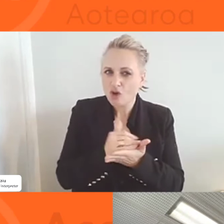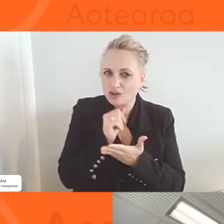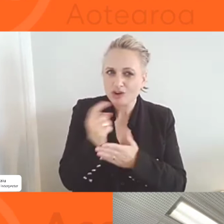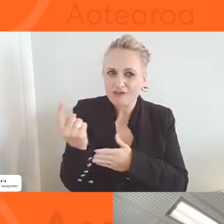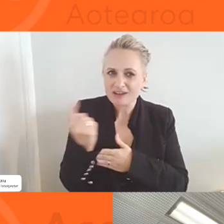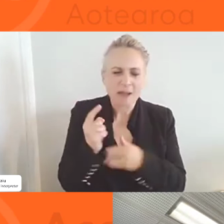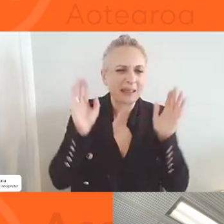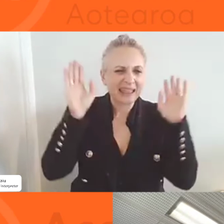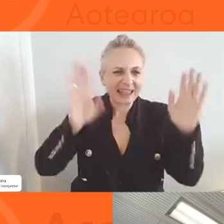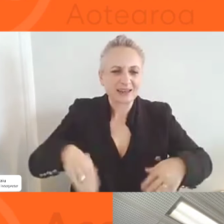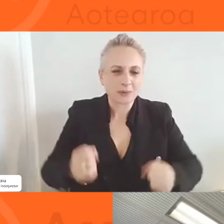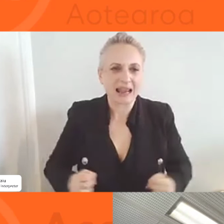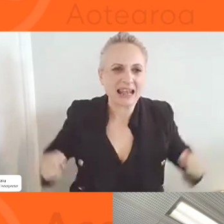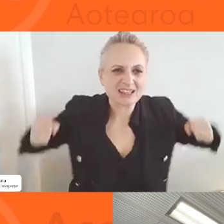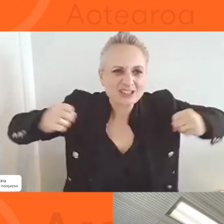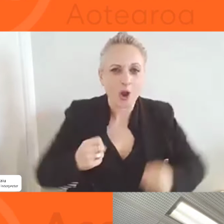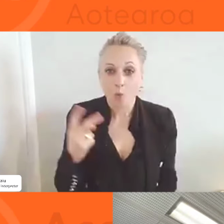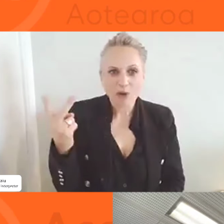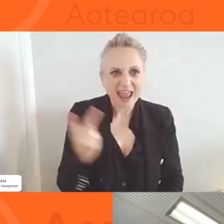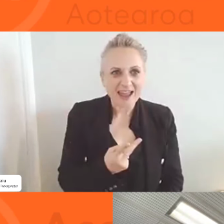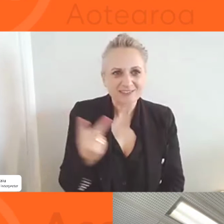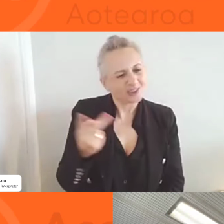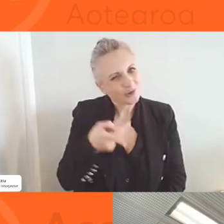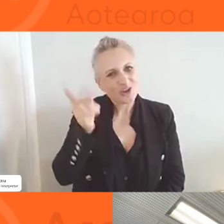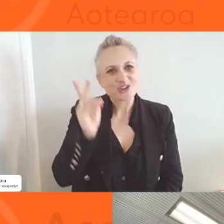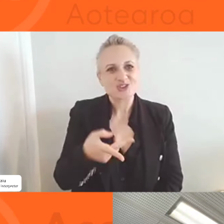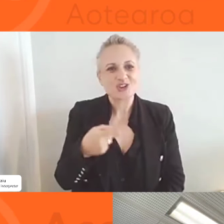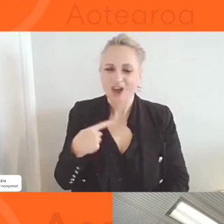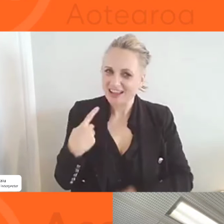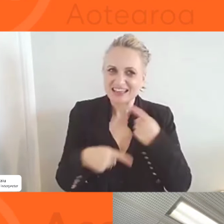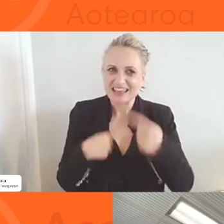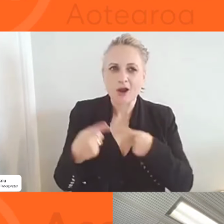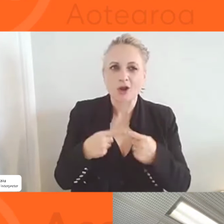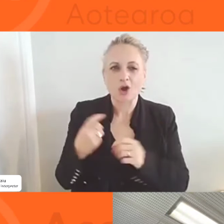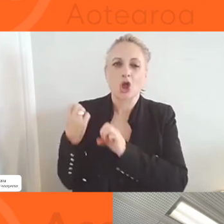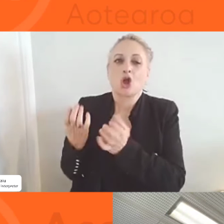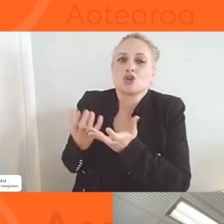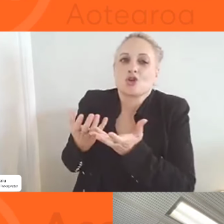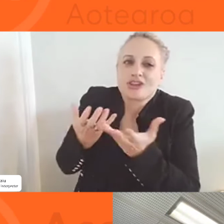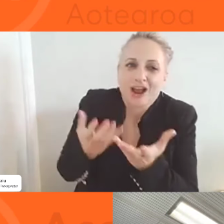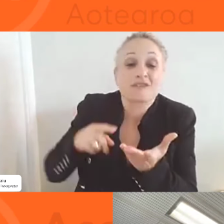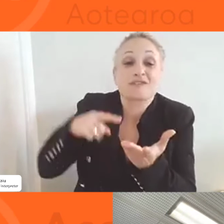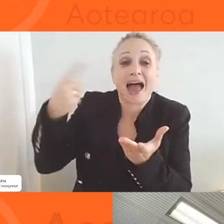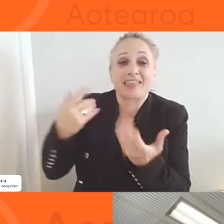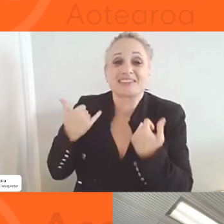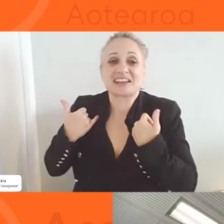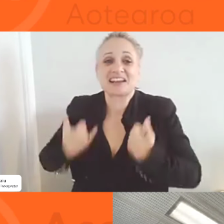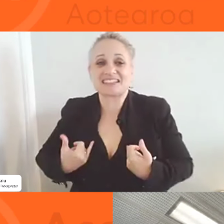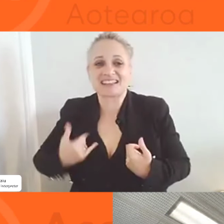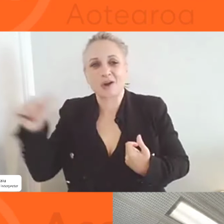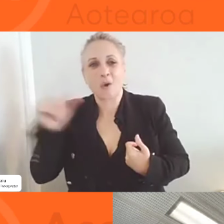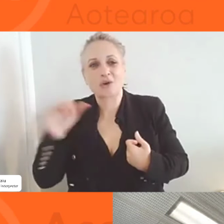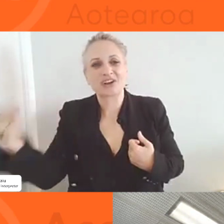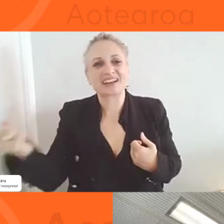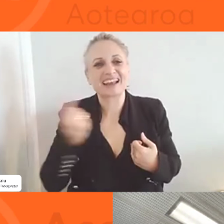got the two here. You guys are carrying it for the others who are sick or haven't made it on. Welcome, welcome. So we've got